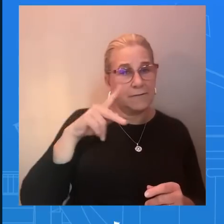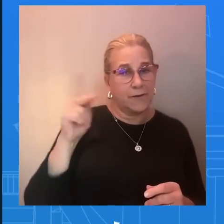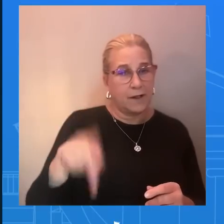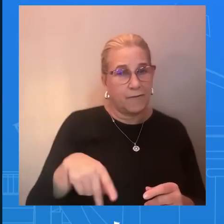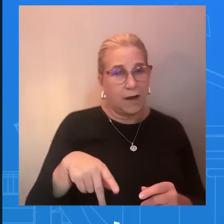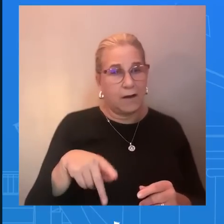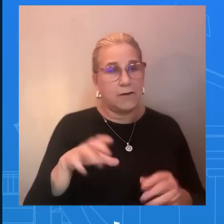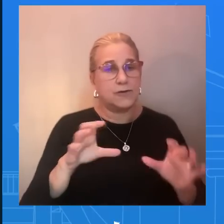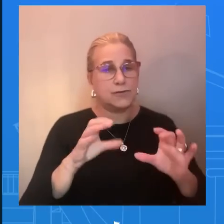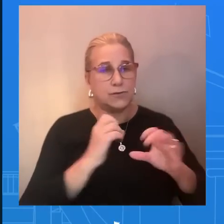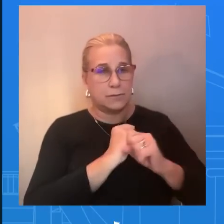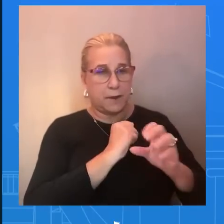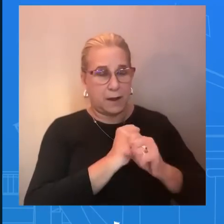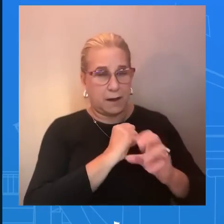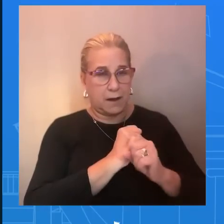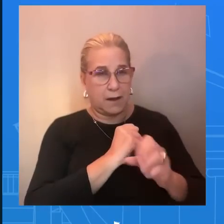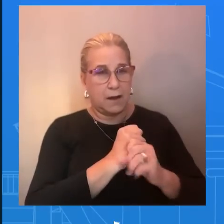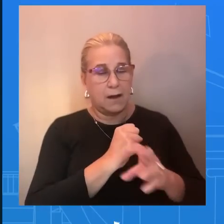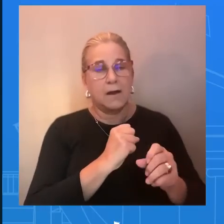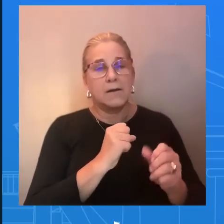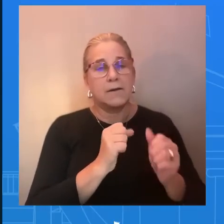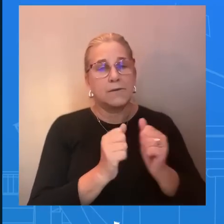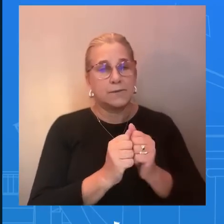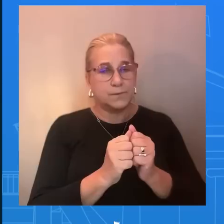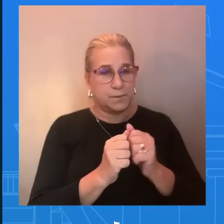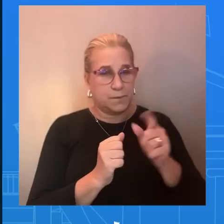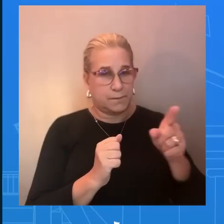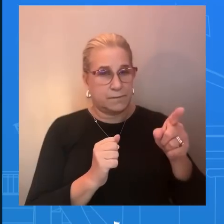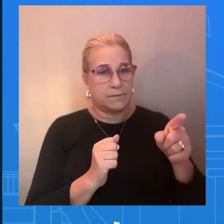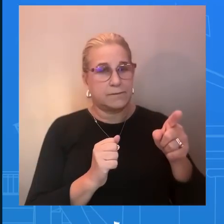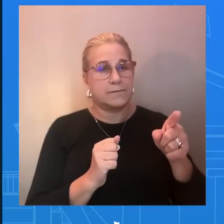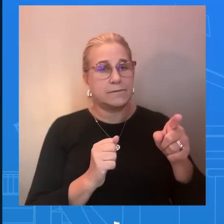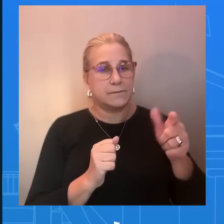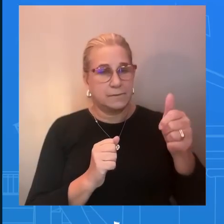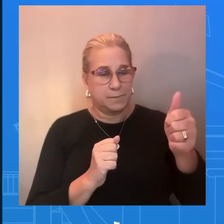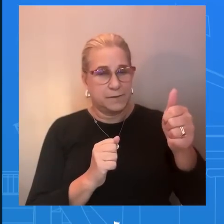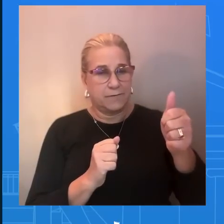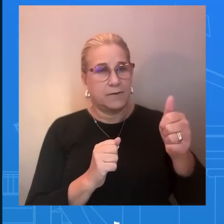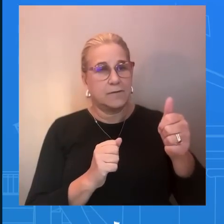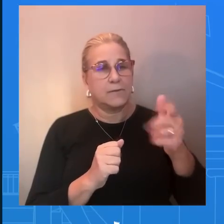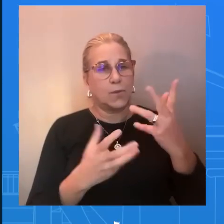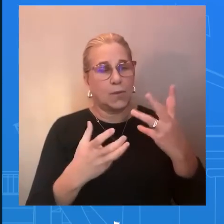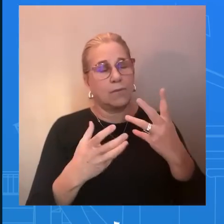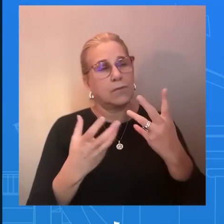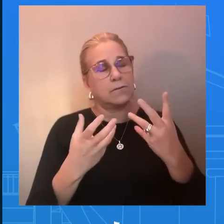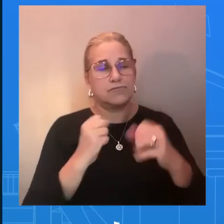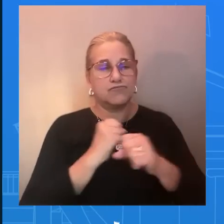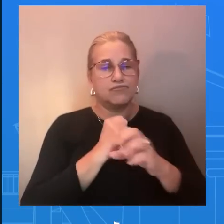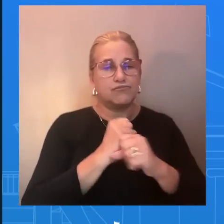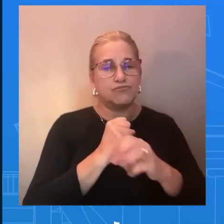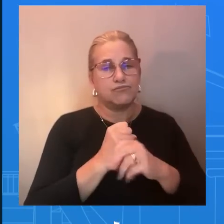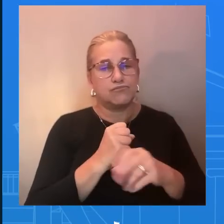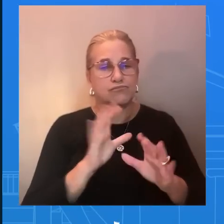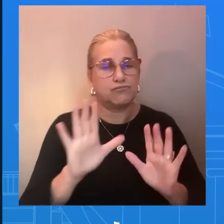just last week -- on his own. And so, would remind folks that he was doing that. There’s going to be a campaign-related event,